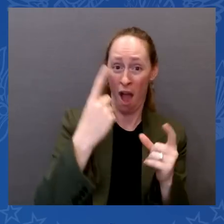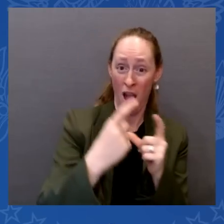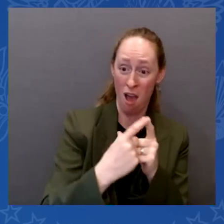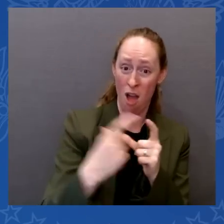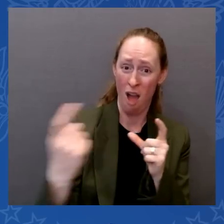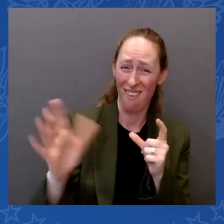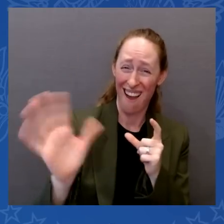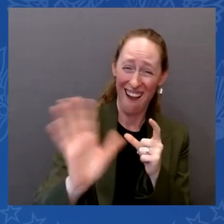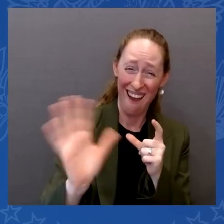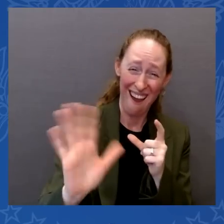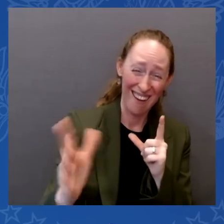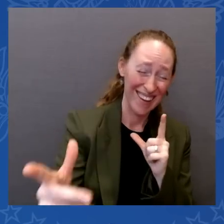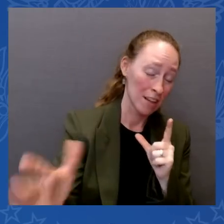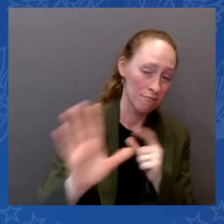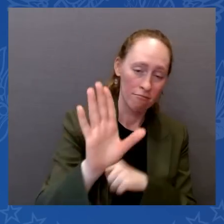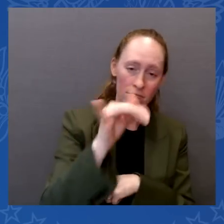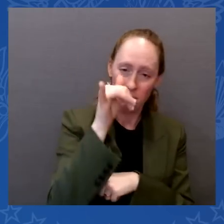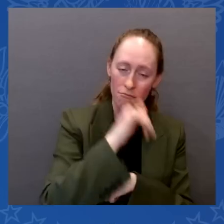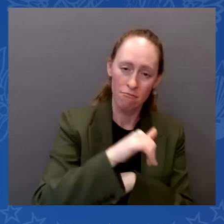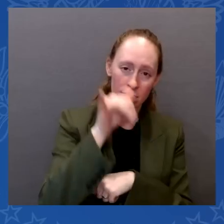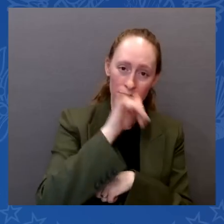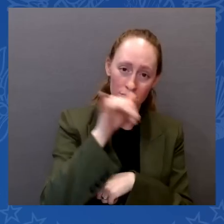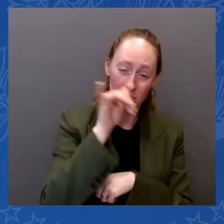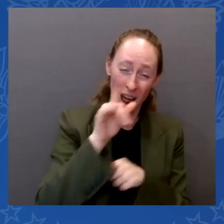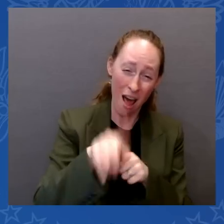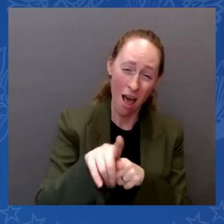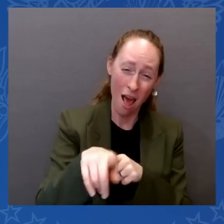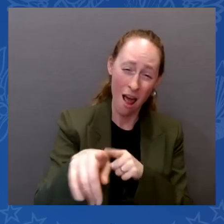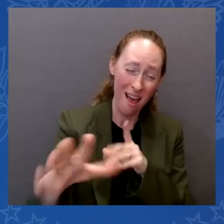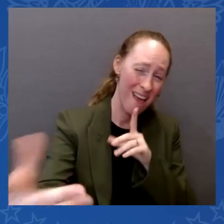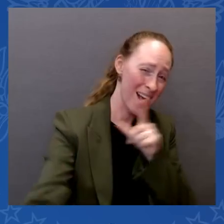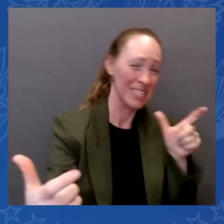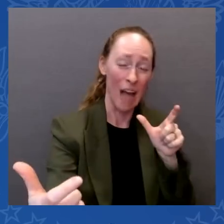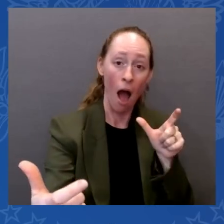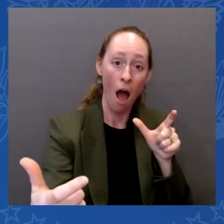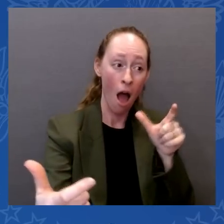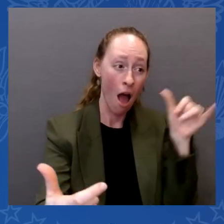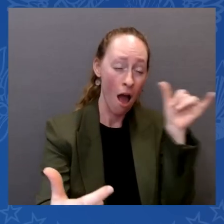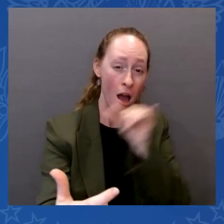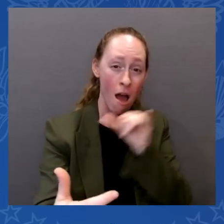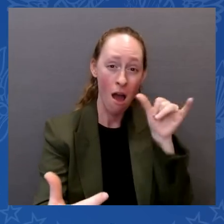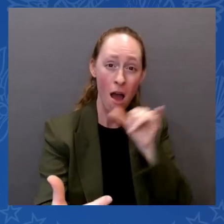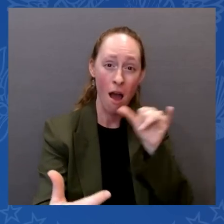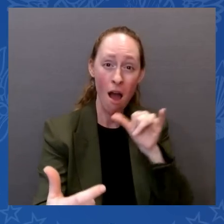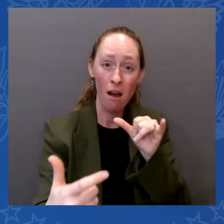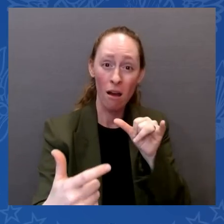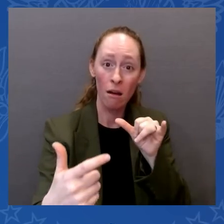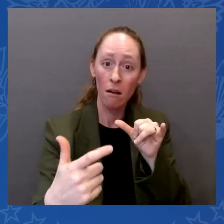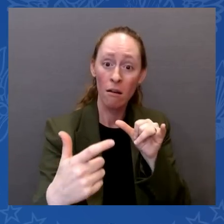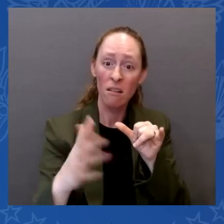Longer than a football field. Not a joke. Not a joke. Wind energy.